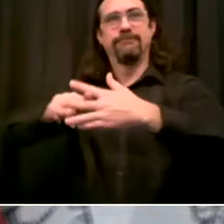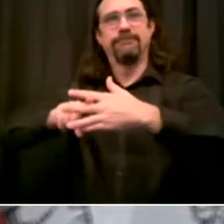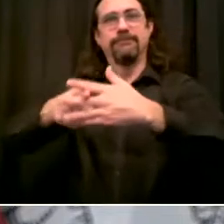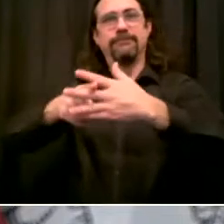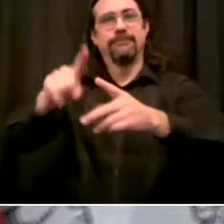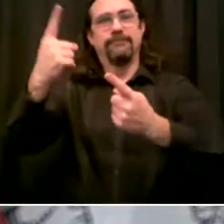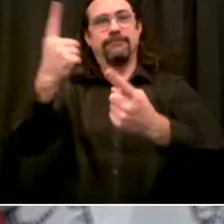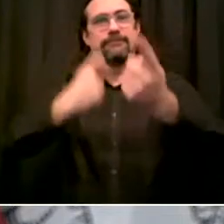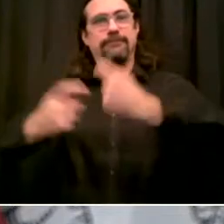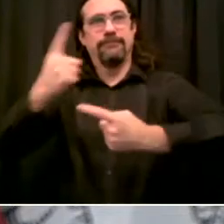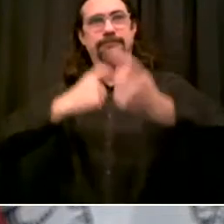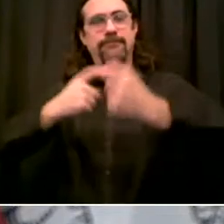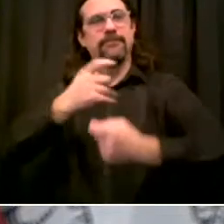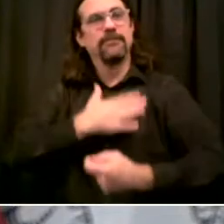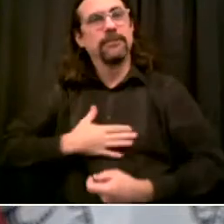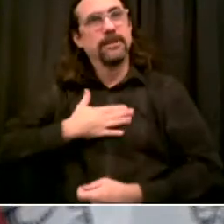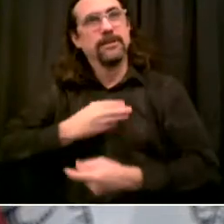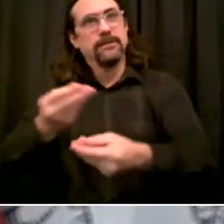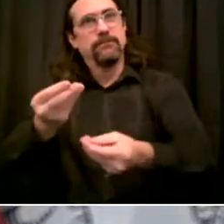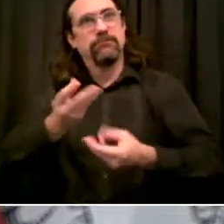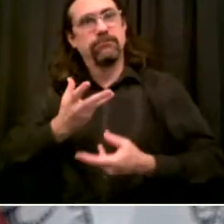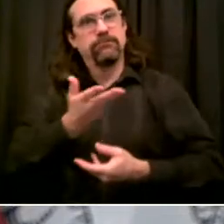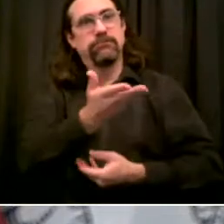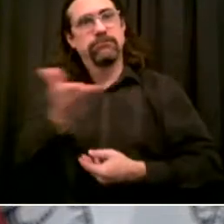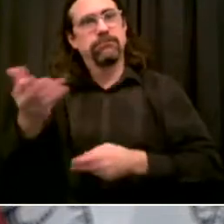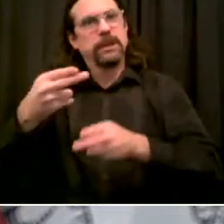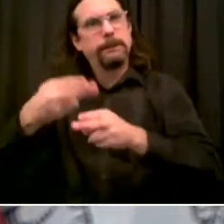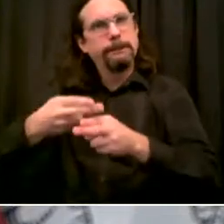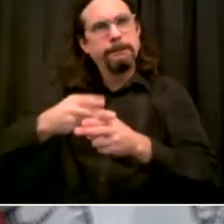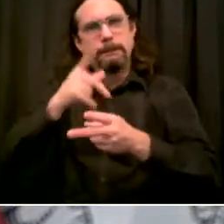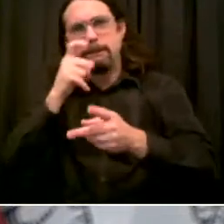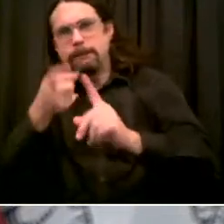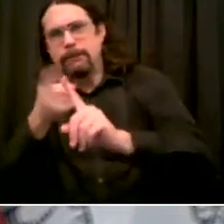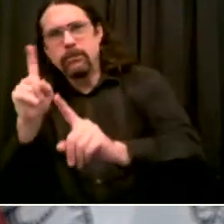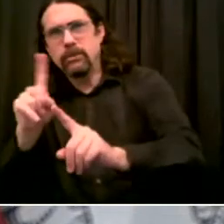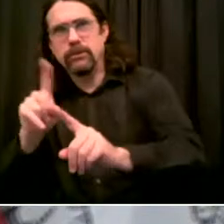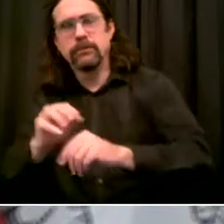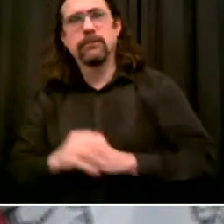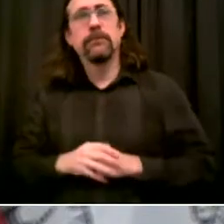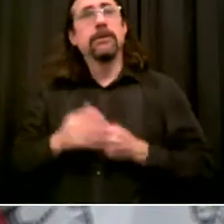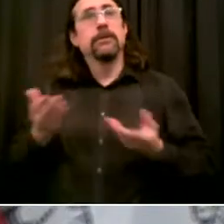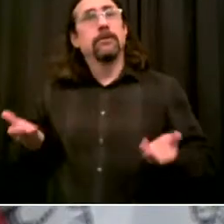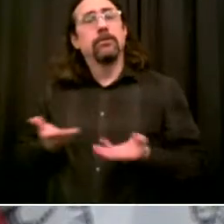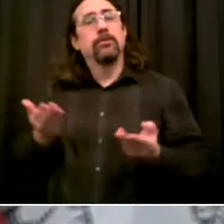WITHHH TAAWET TURN TO O UR COLLEAGUES IN THE MEDIA. PLEASE LET ME KNOW THE NAME AND THE